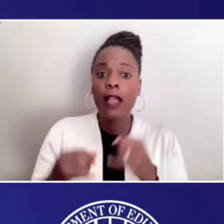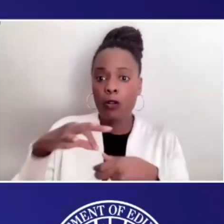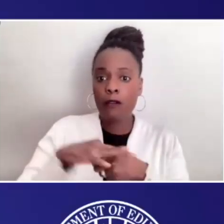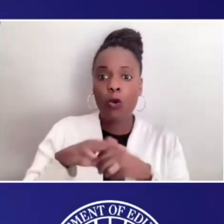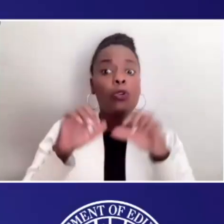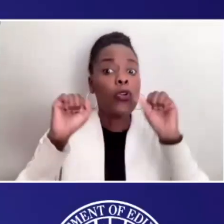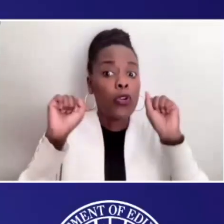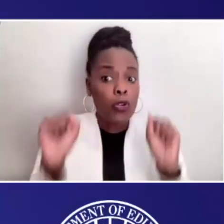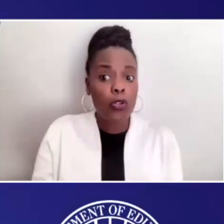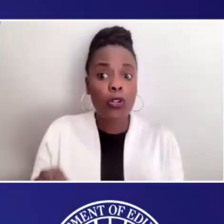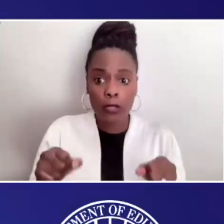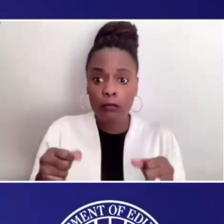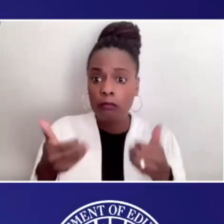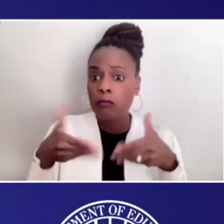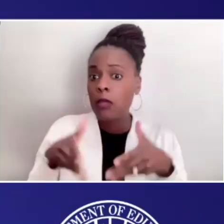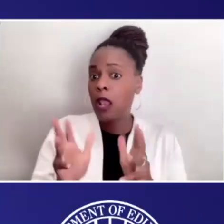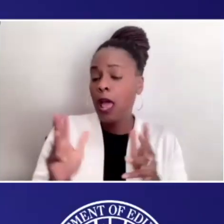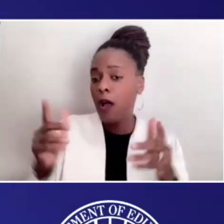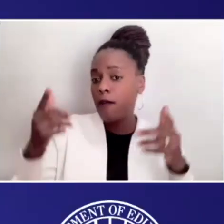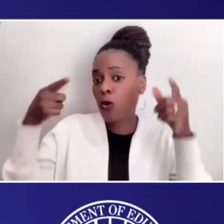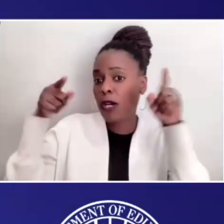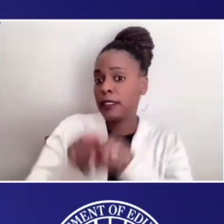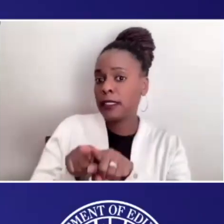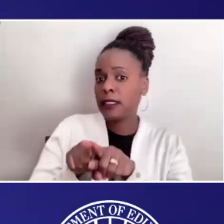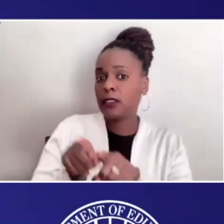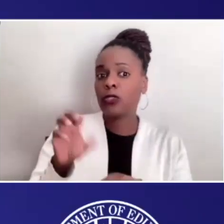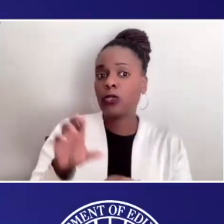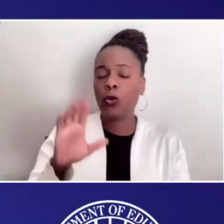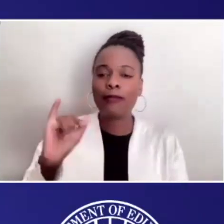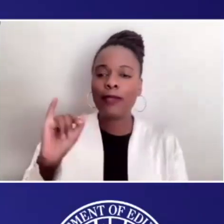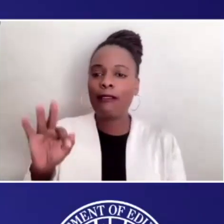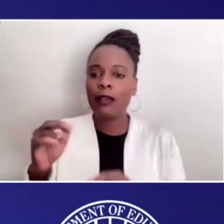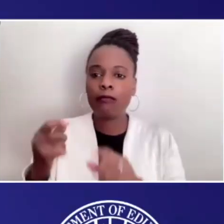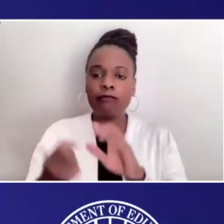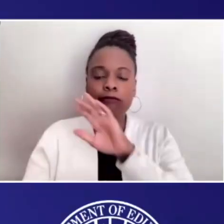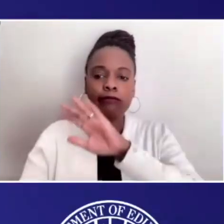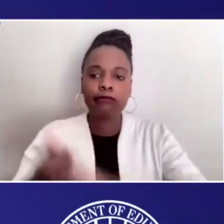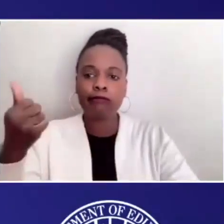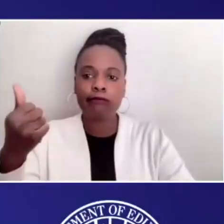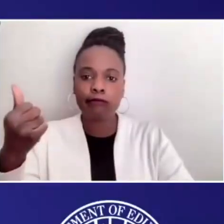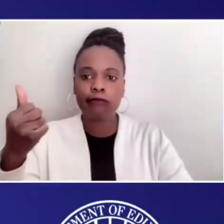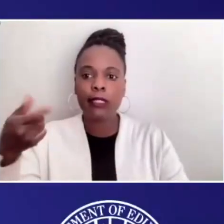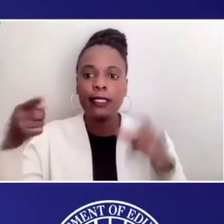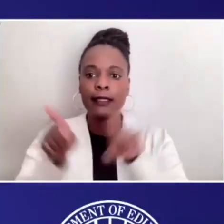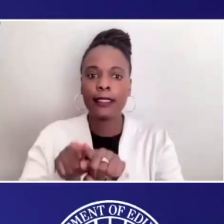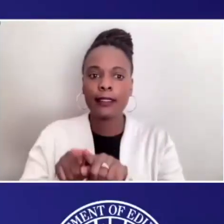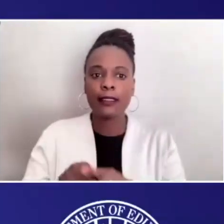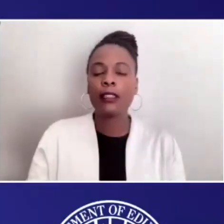consensus, or if that negated their ability to do that. That's all I was trying to get at. Because we're doing pulse checks.